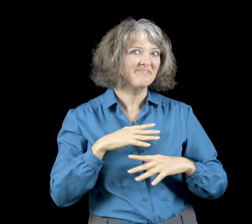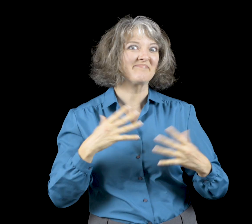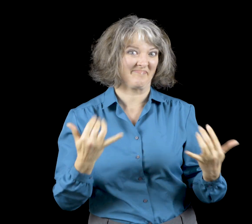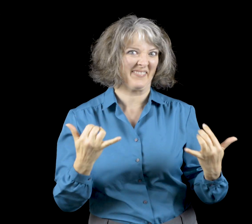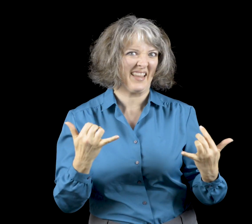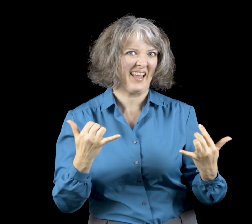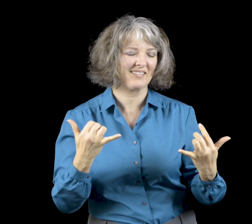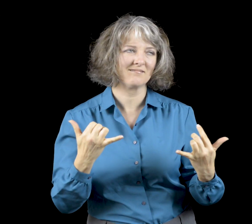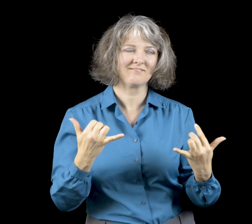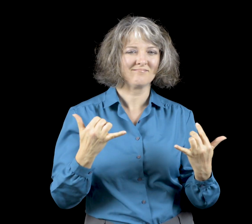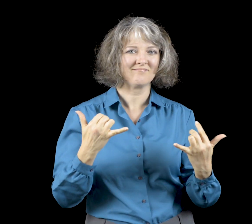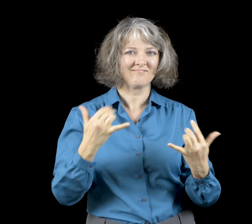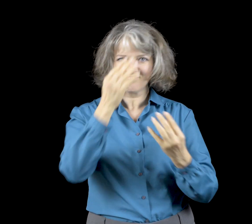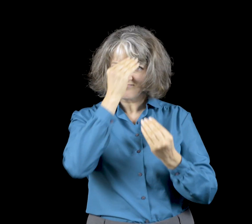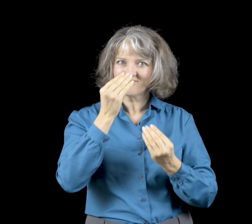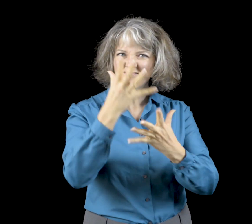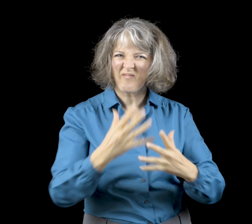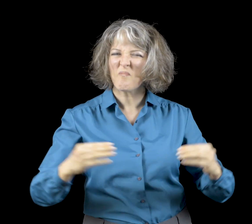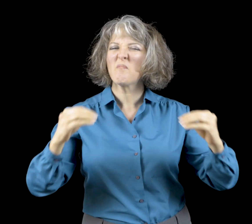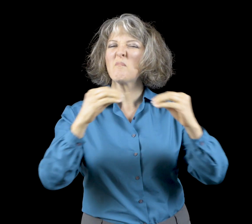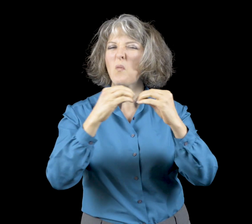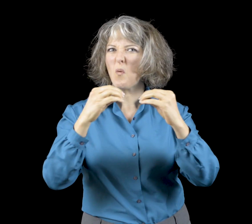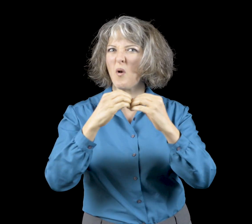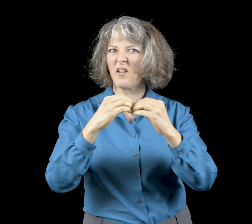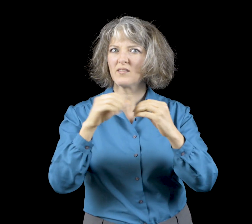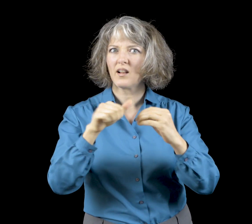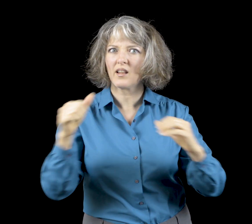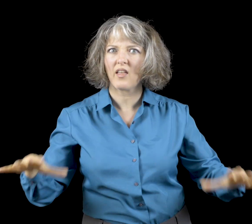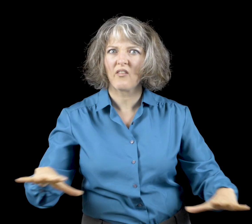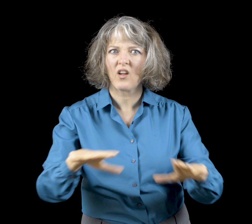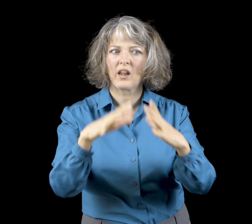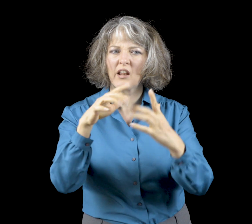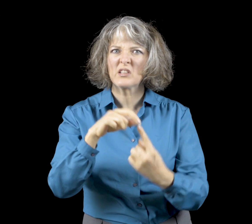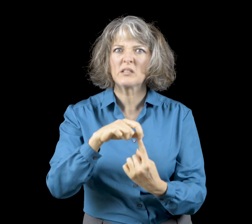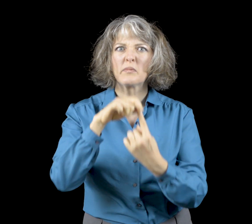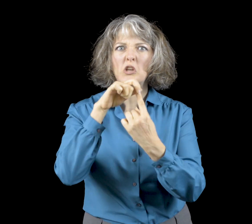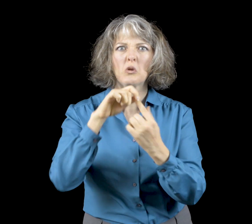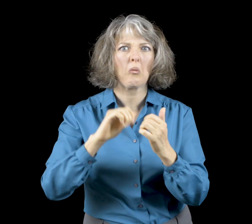Well today we will learn about another special volcano that is quite different!